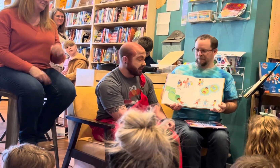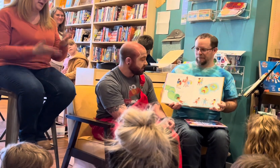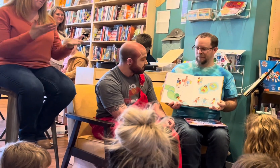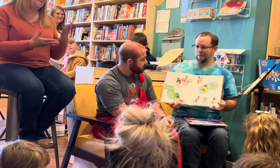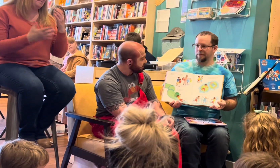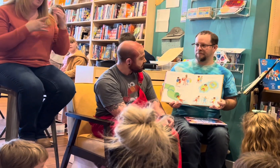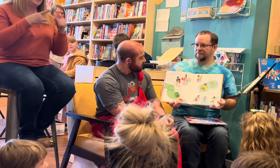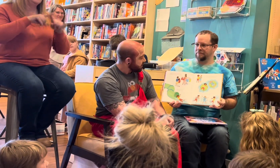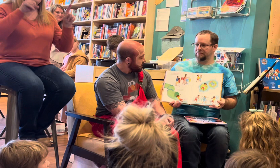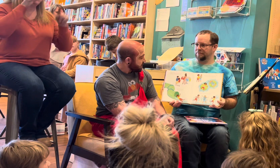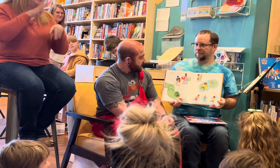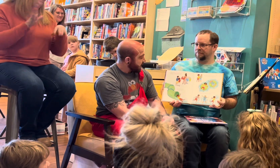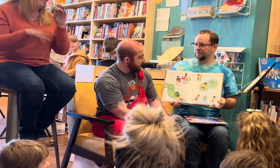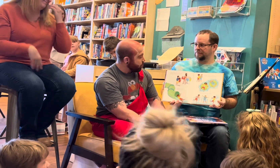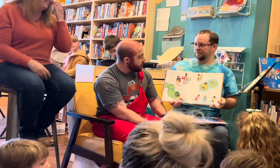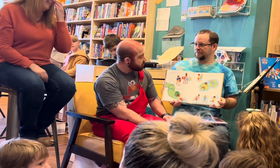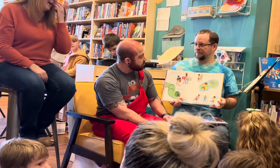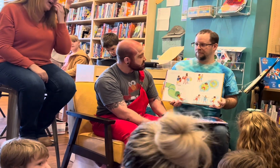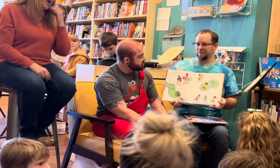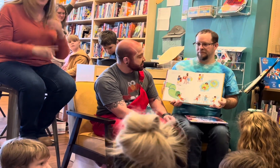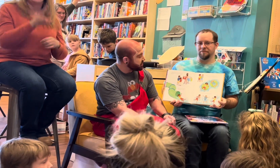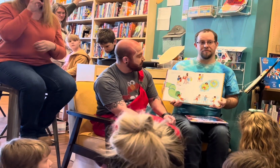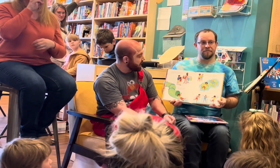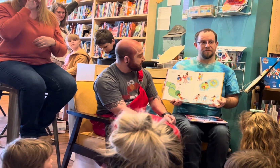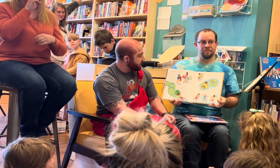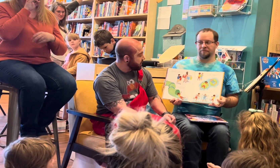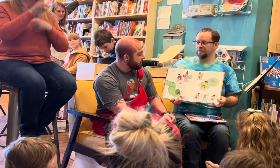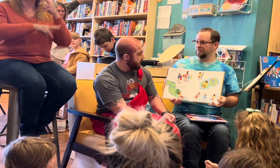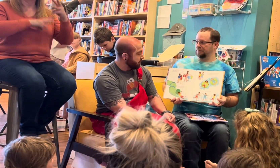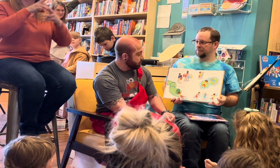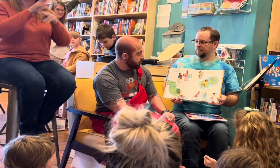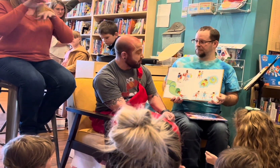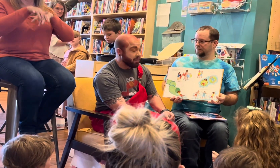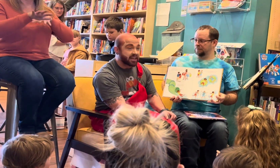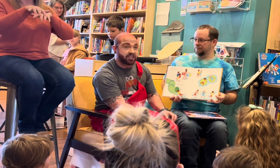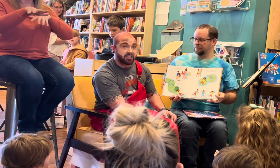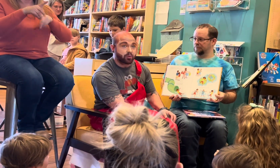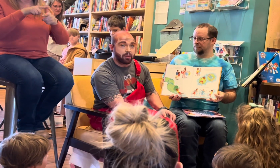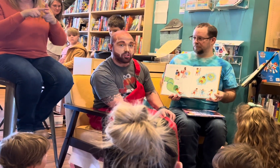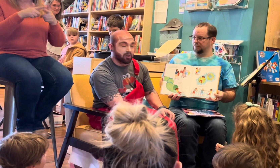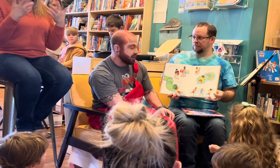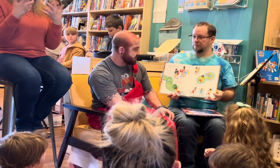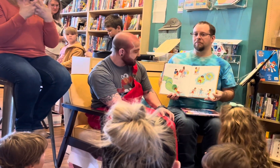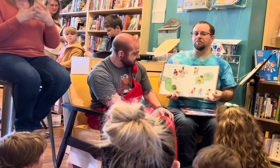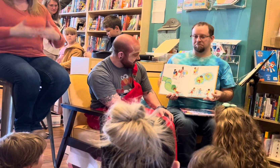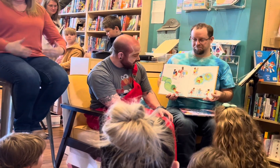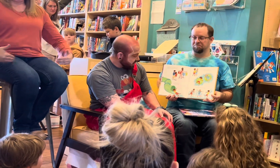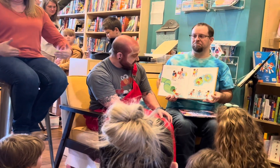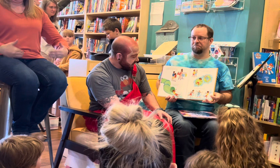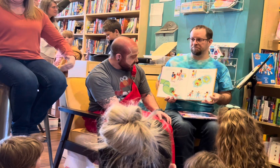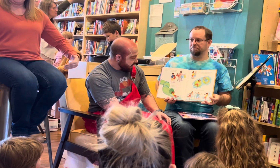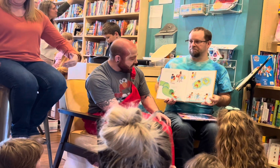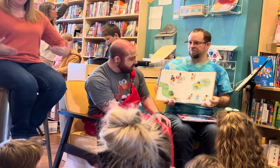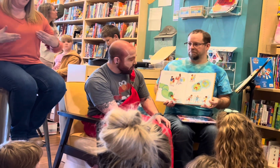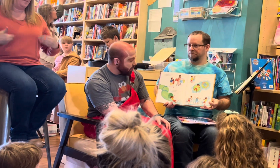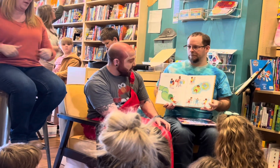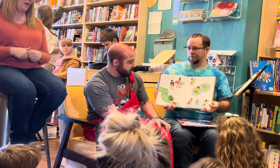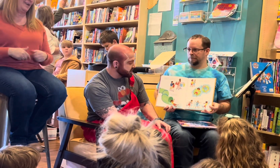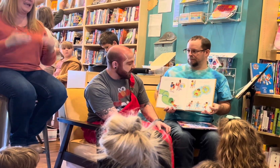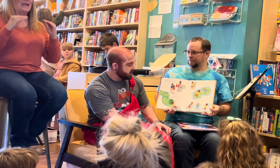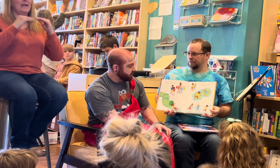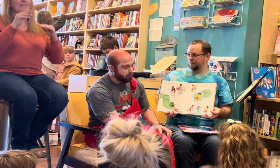that. At Water World, Gigi bought me and my brother matching swim trunks. Even the water slides felt